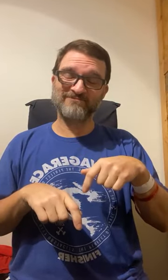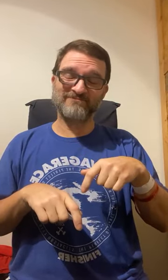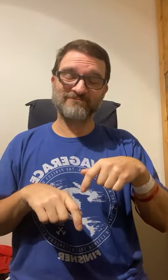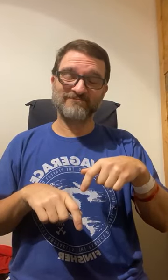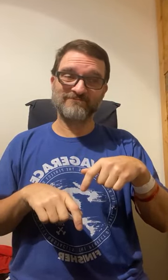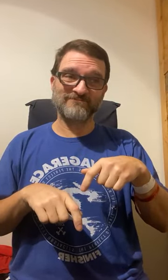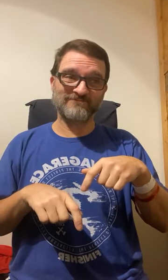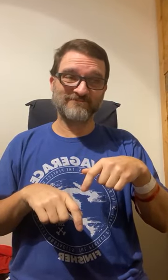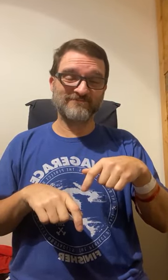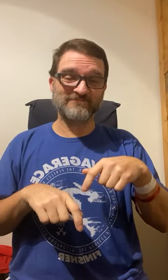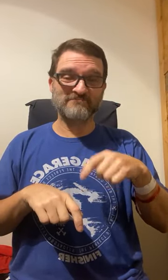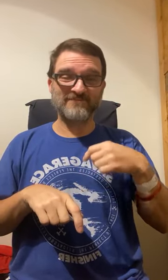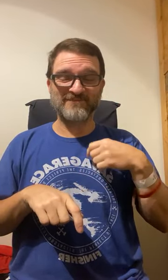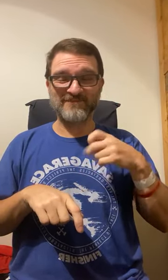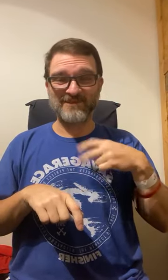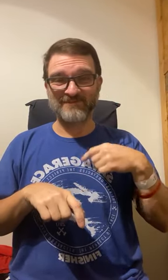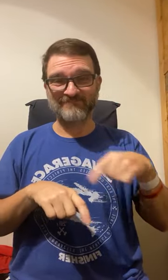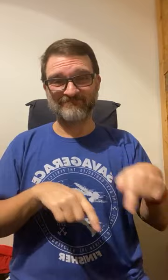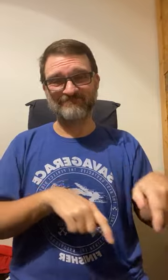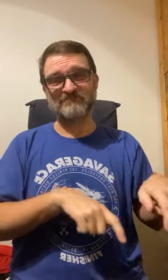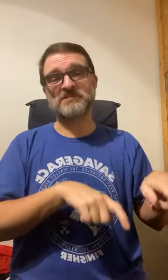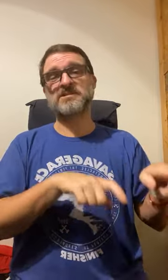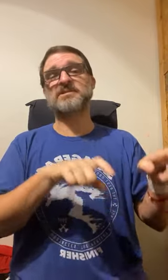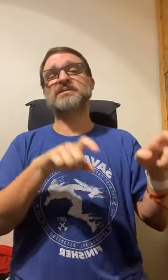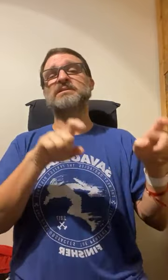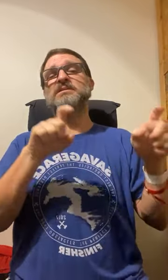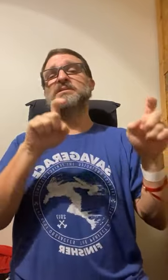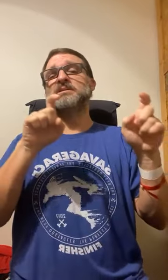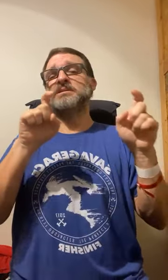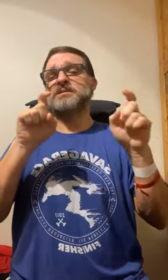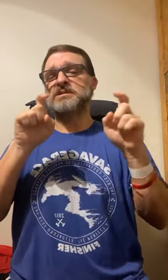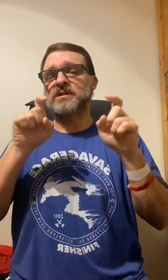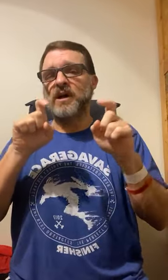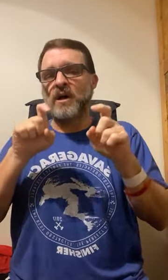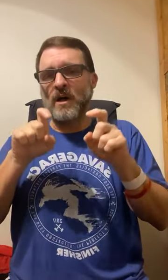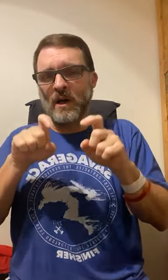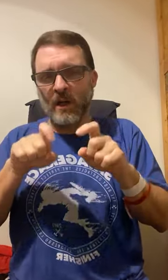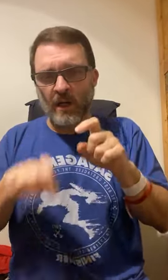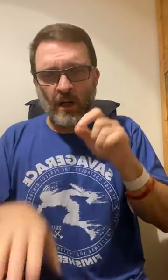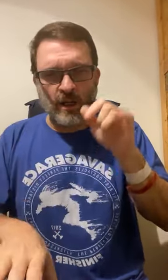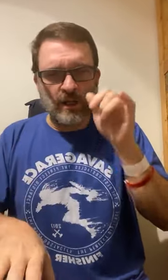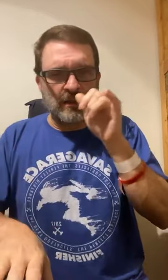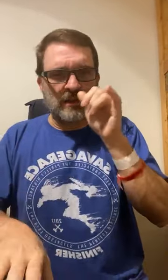So ok I lifted up my legs and felt so much pain.